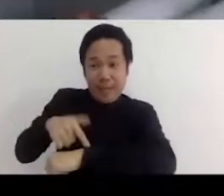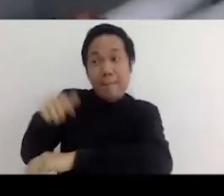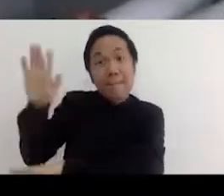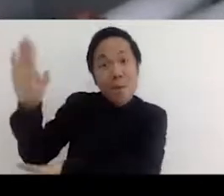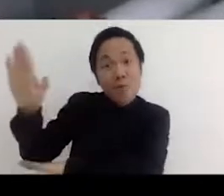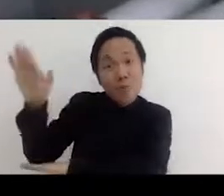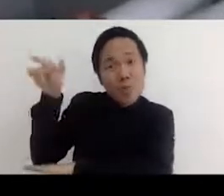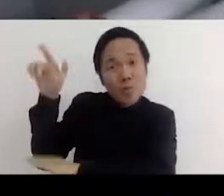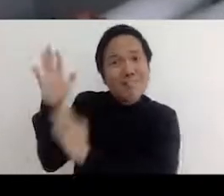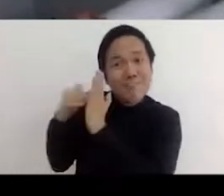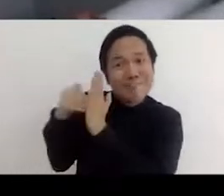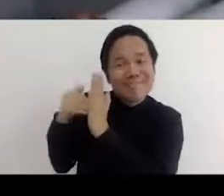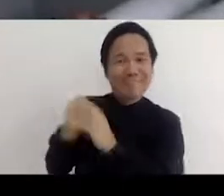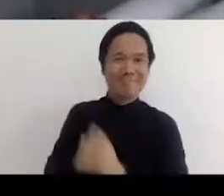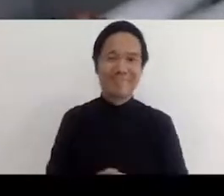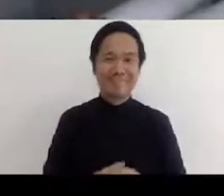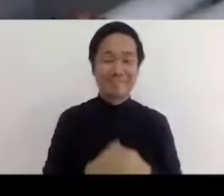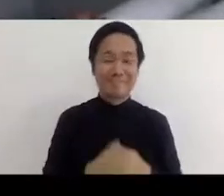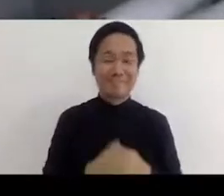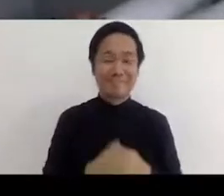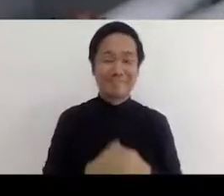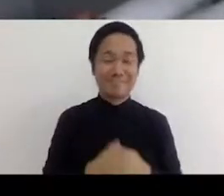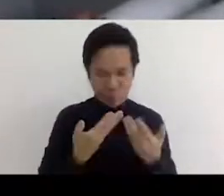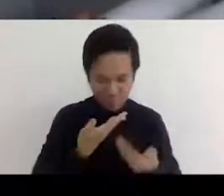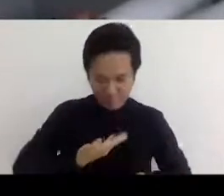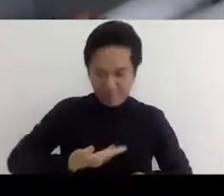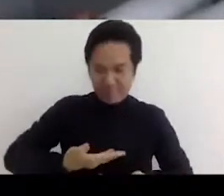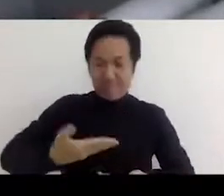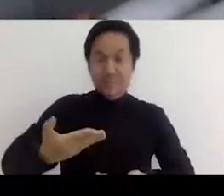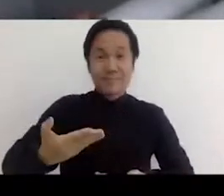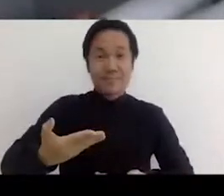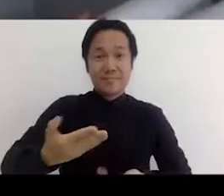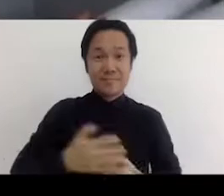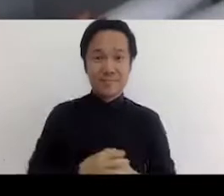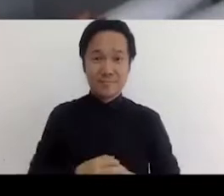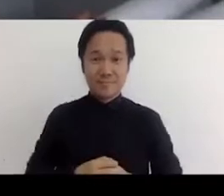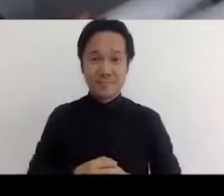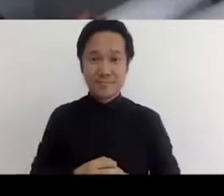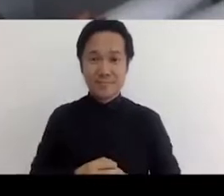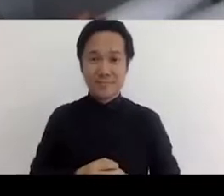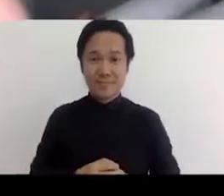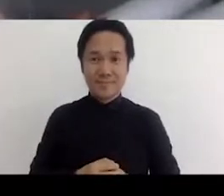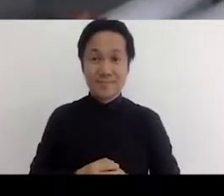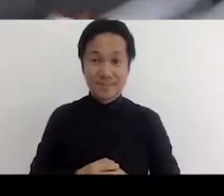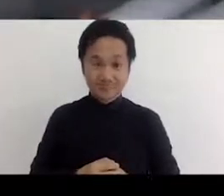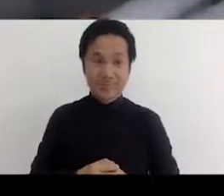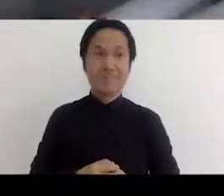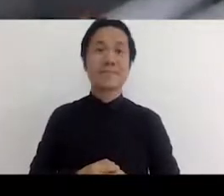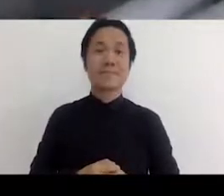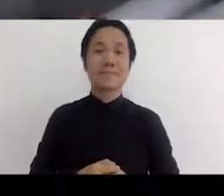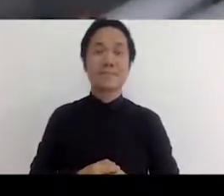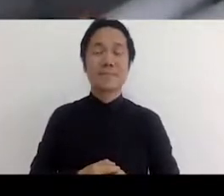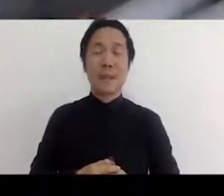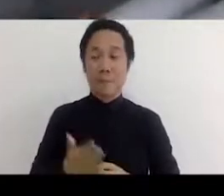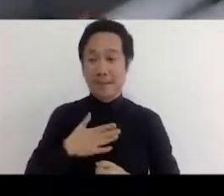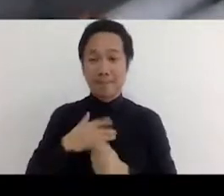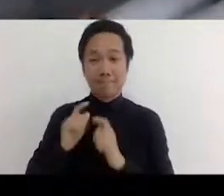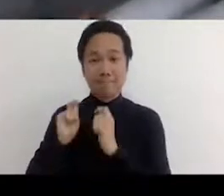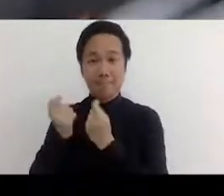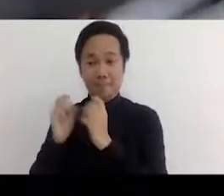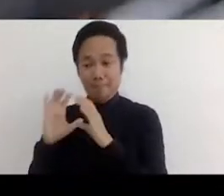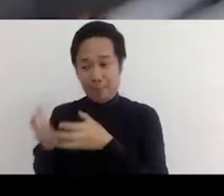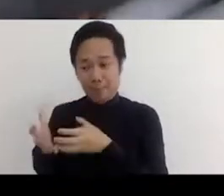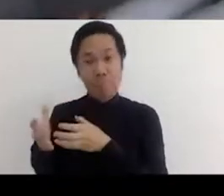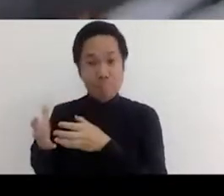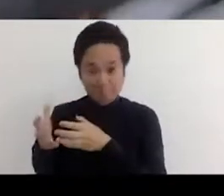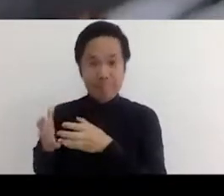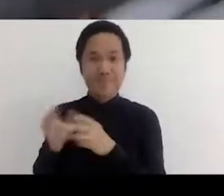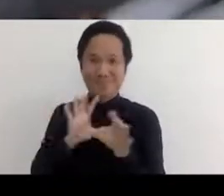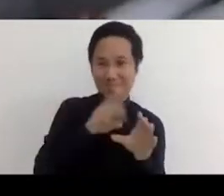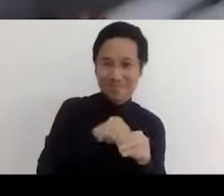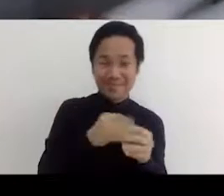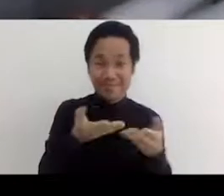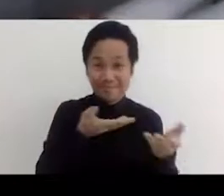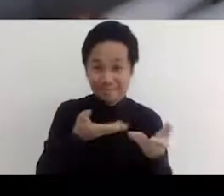and it is a big ask to come after so many incredible speakers. And I mean if I can pull one key thread